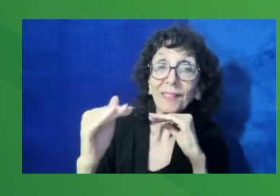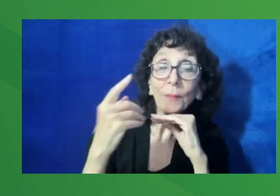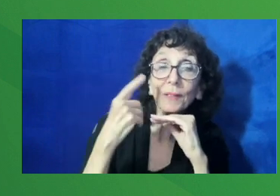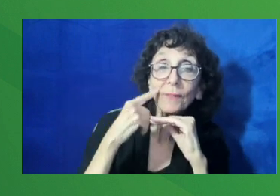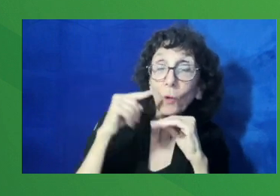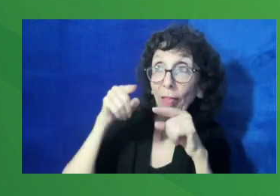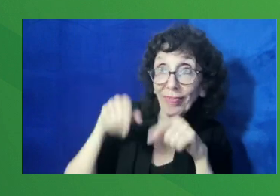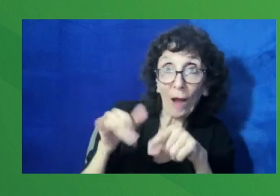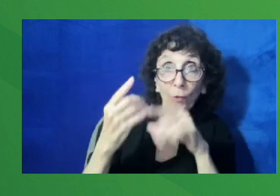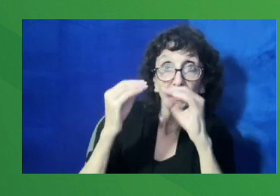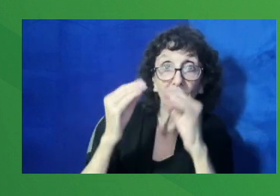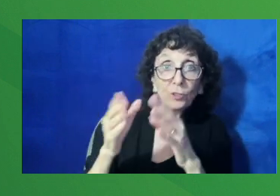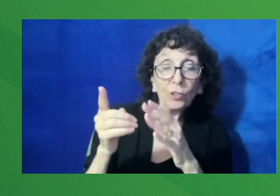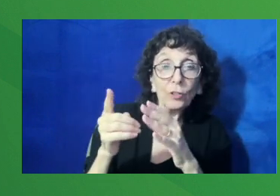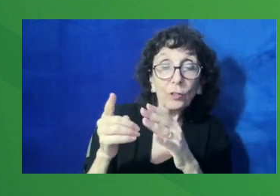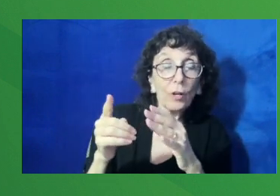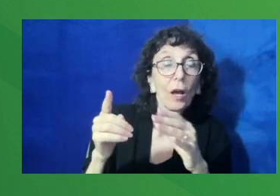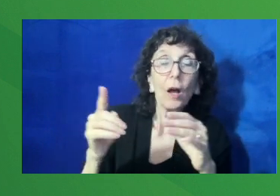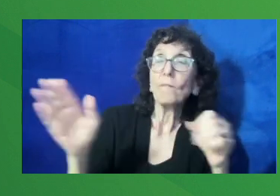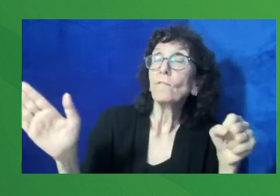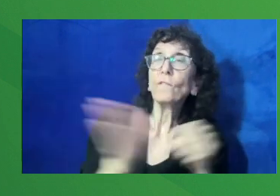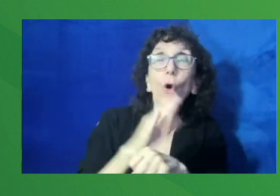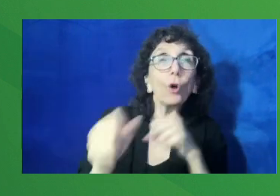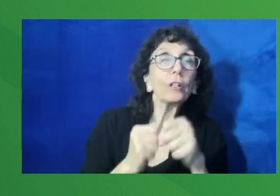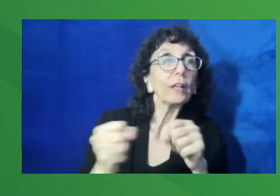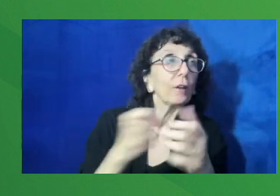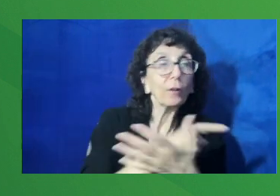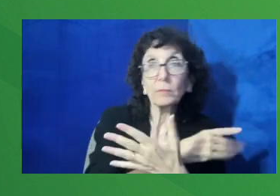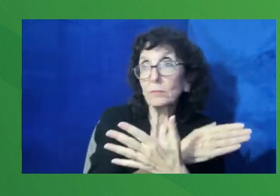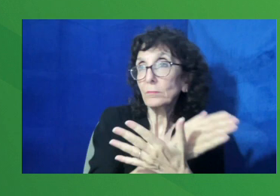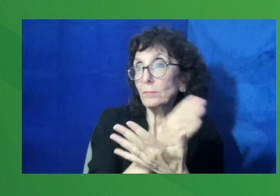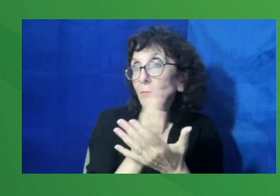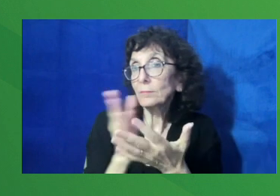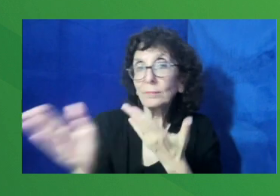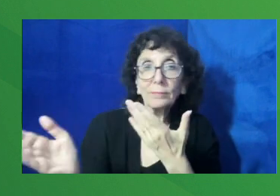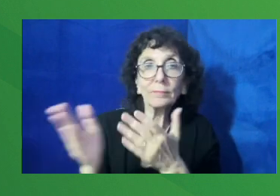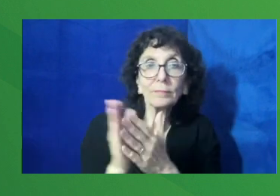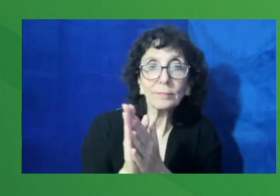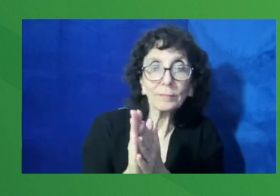was part of a year-long essential question. And so this was introduced within the first